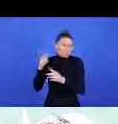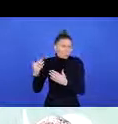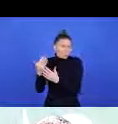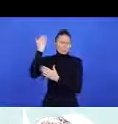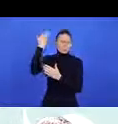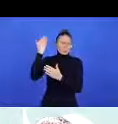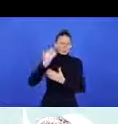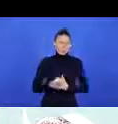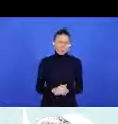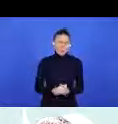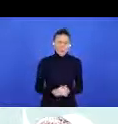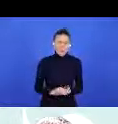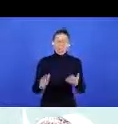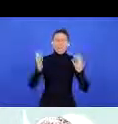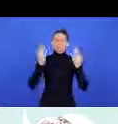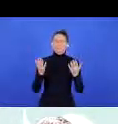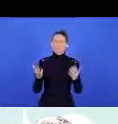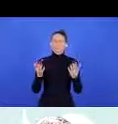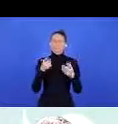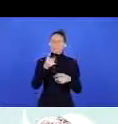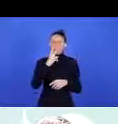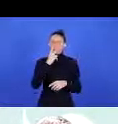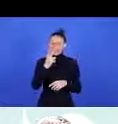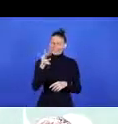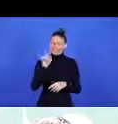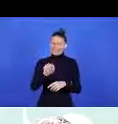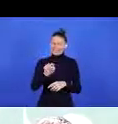unique to me.